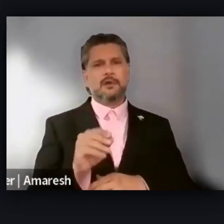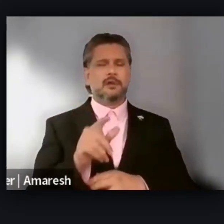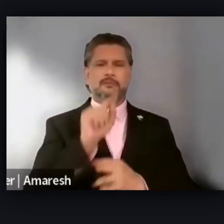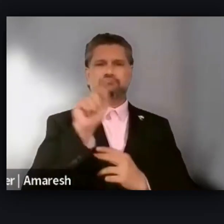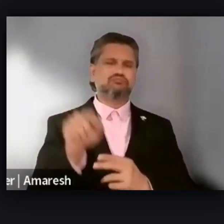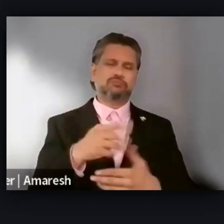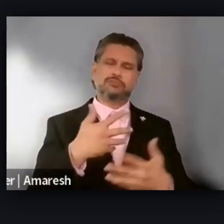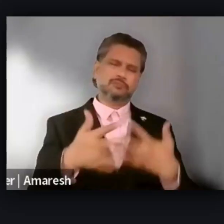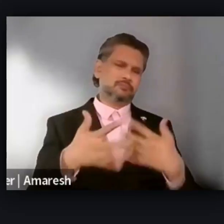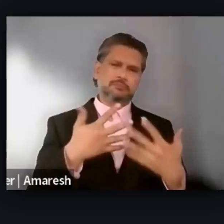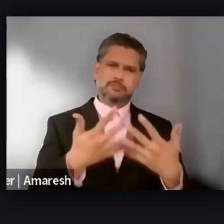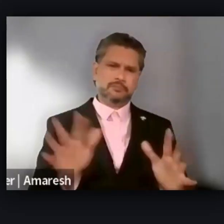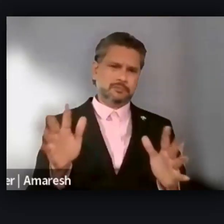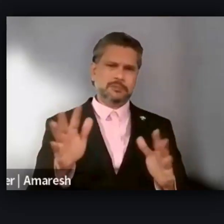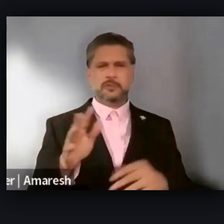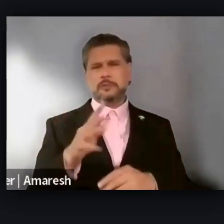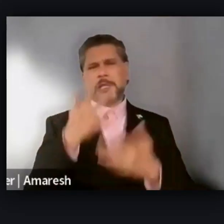And it can catch anyone anywhere.